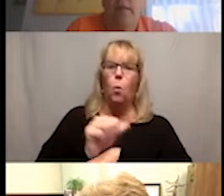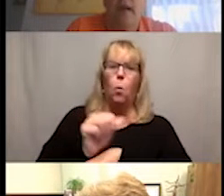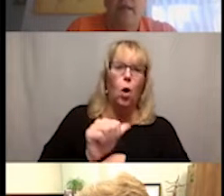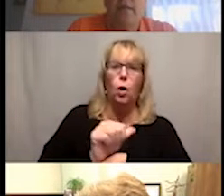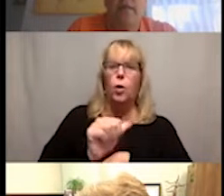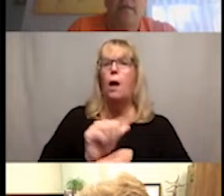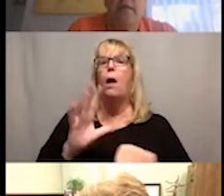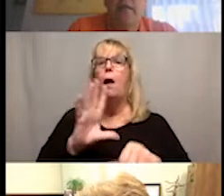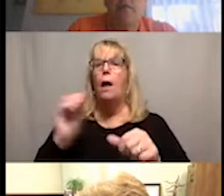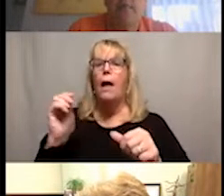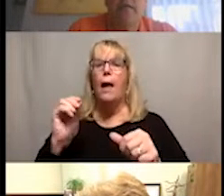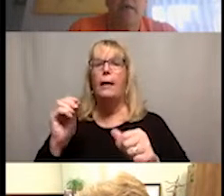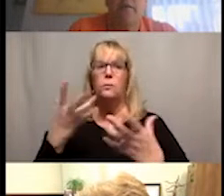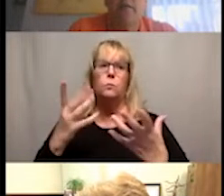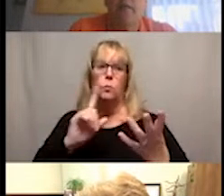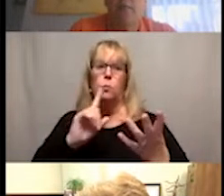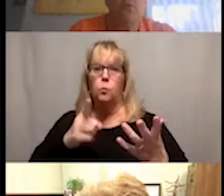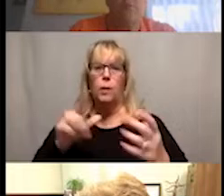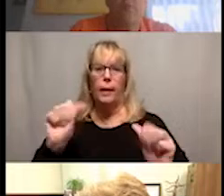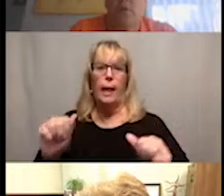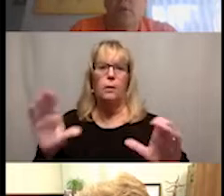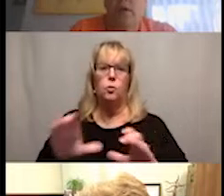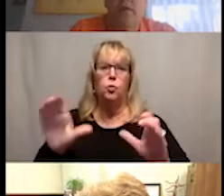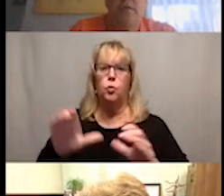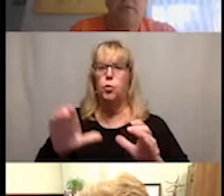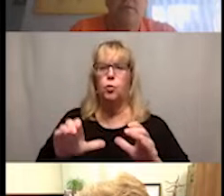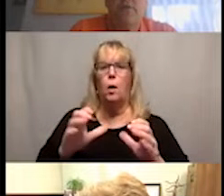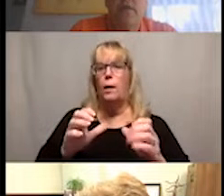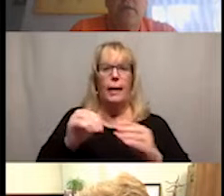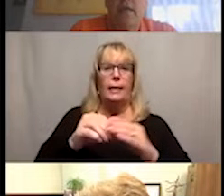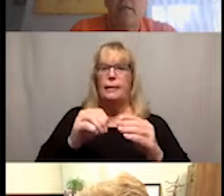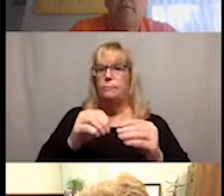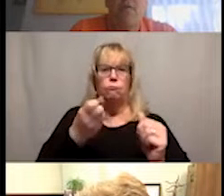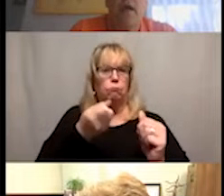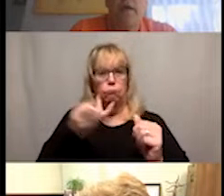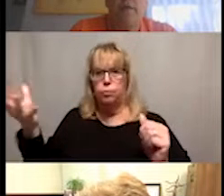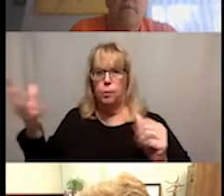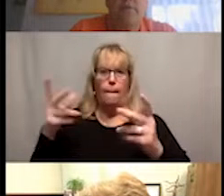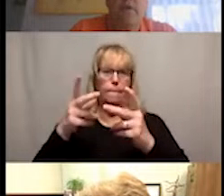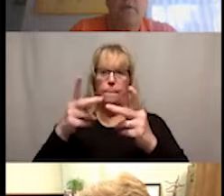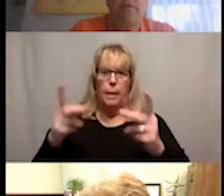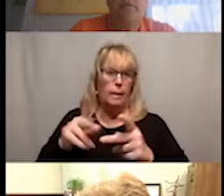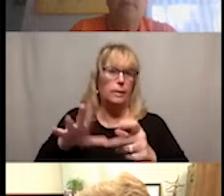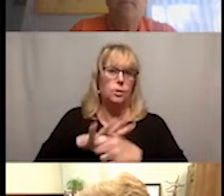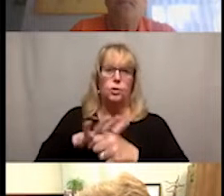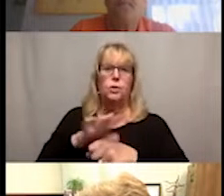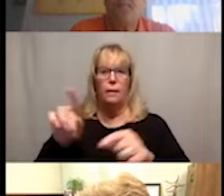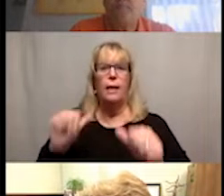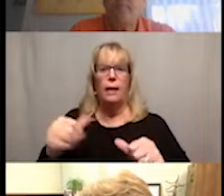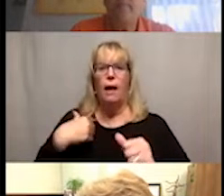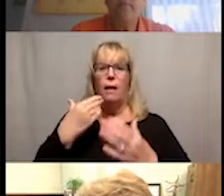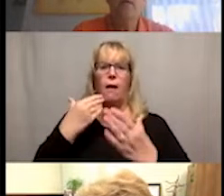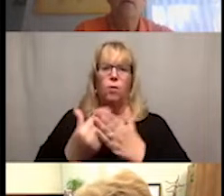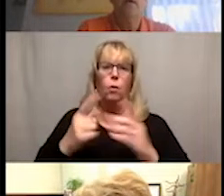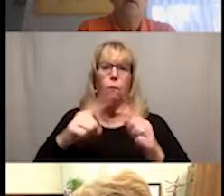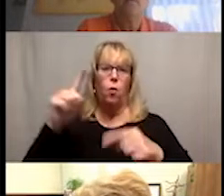and ideally it would be done in multiple locations so that they get a variety of experiences the